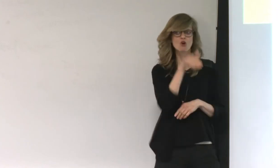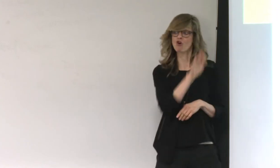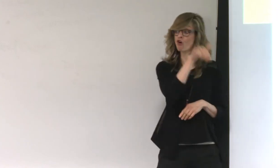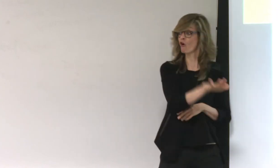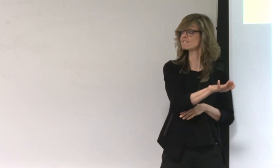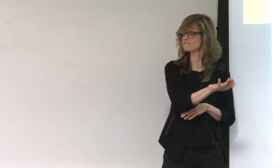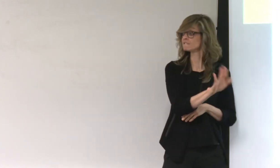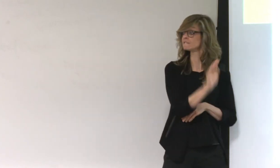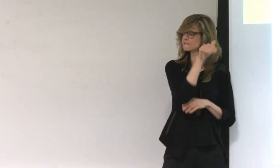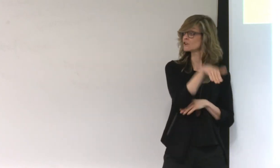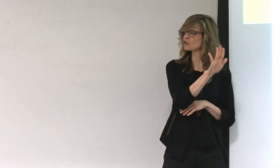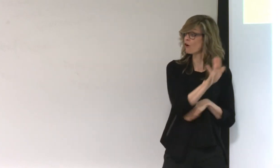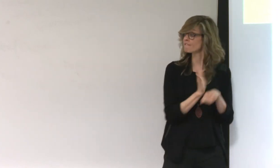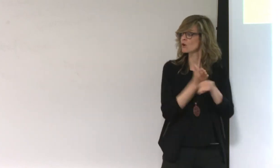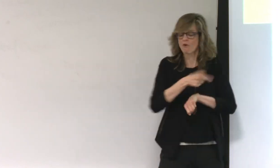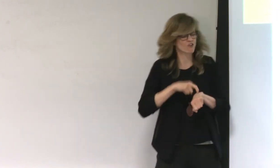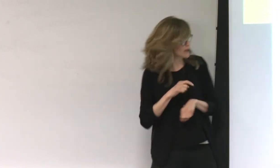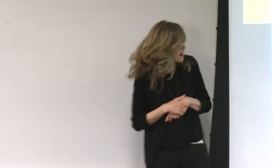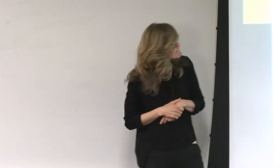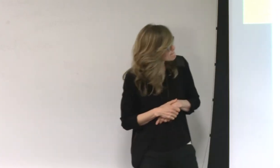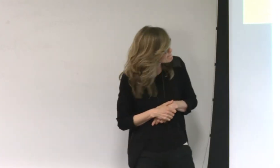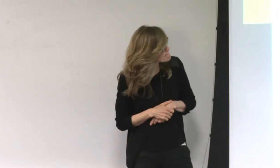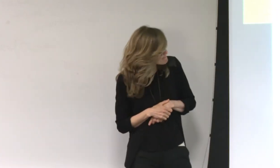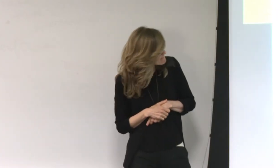AND THESE ARE THE RESULTING CURVES FROM THAT DATA.